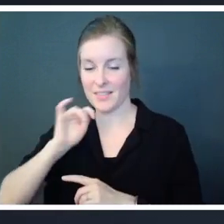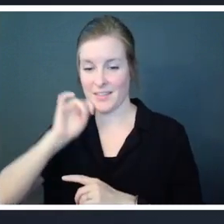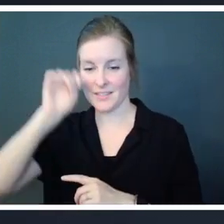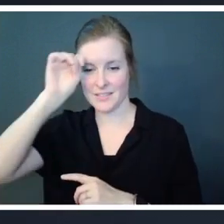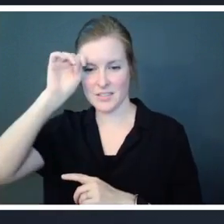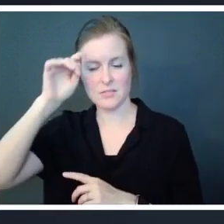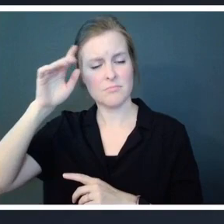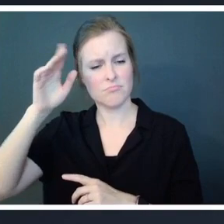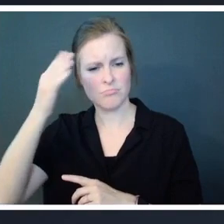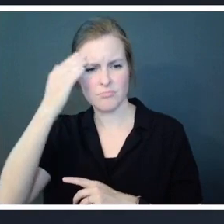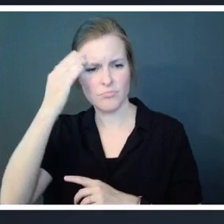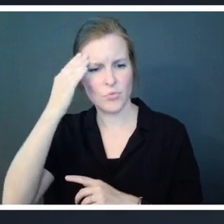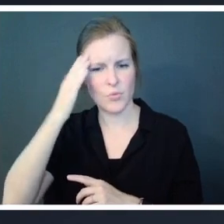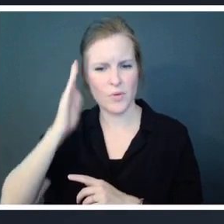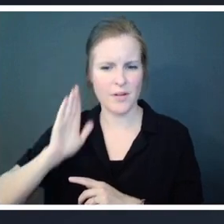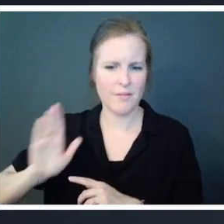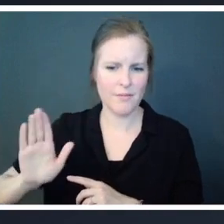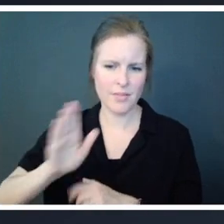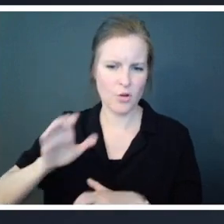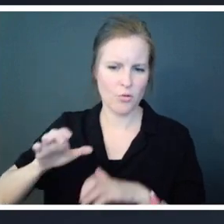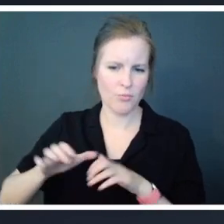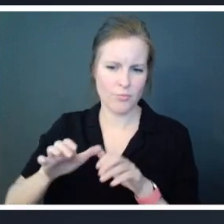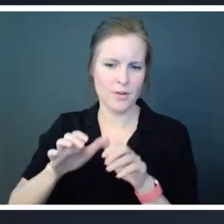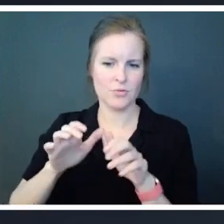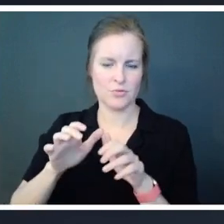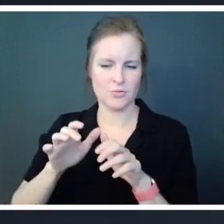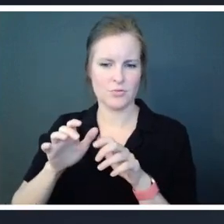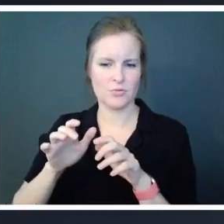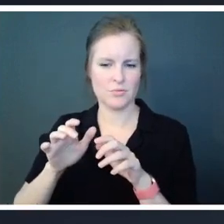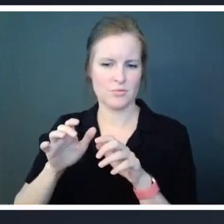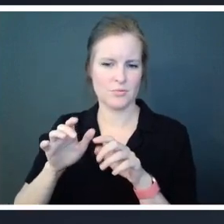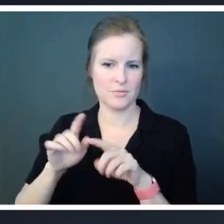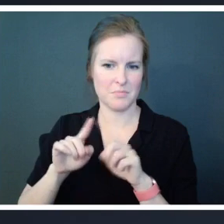and, like, action and those kinds of things. But you all do it with, like, really young learners,